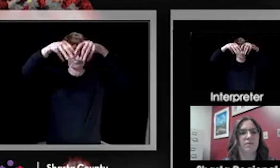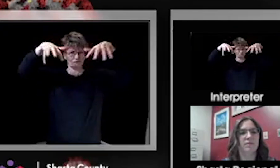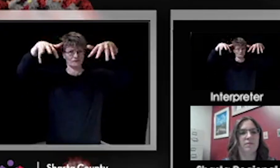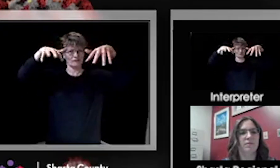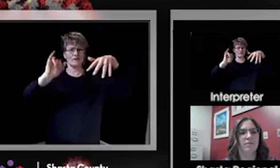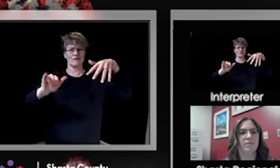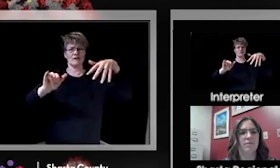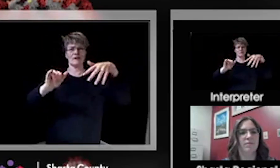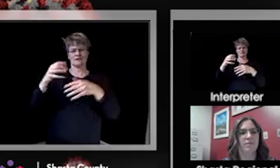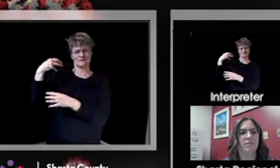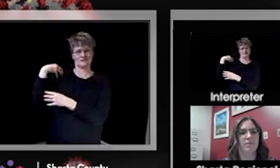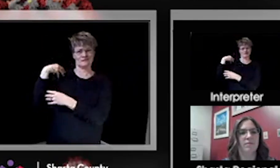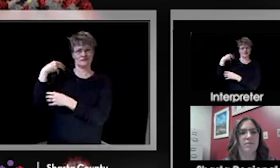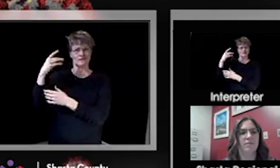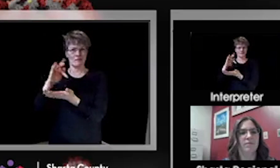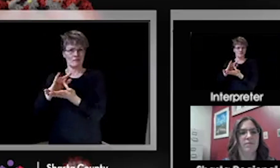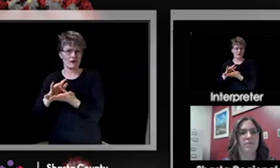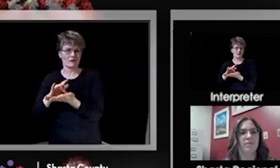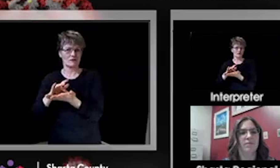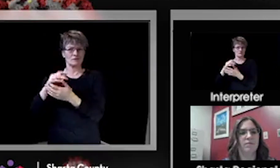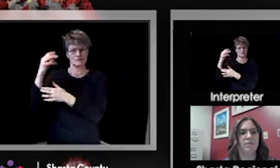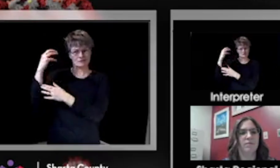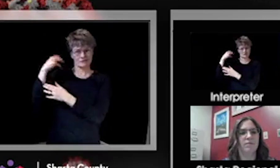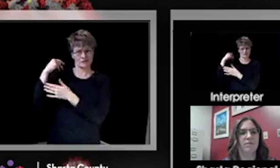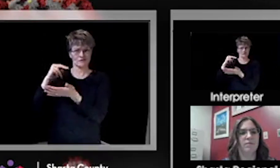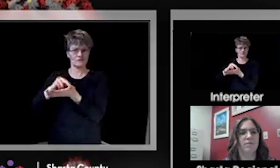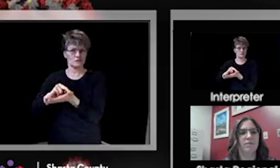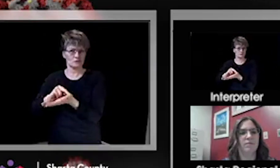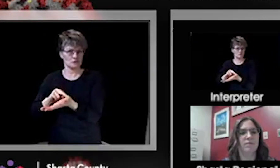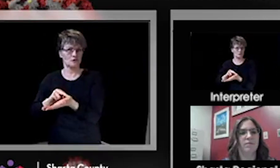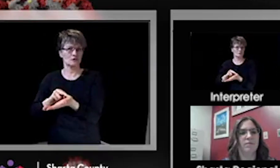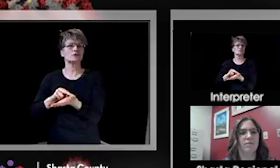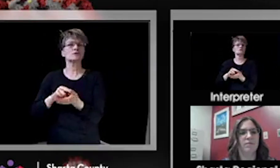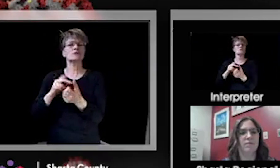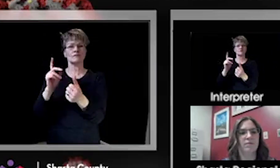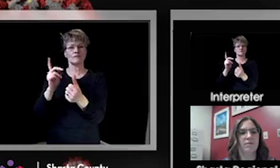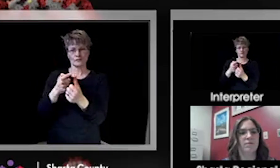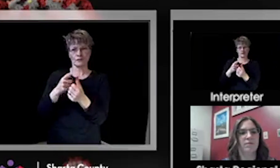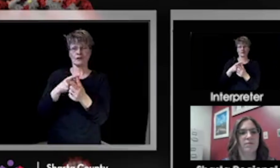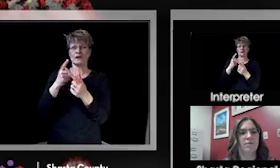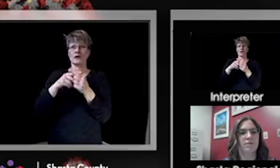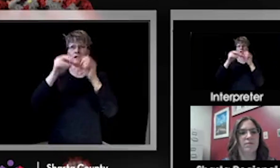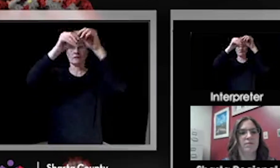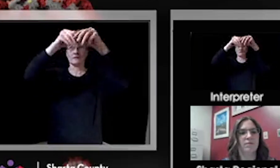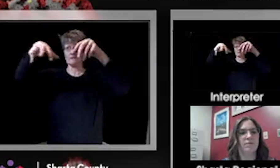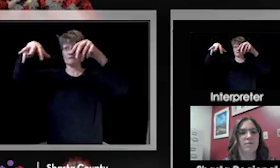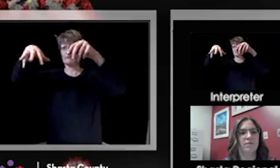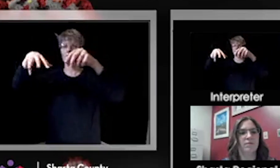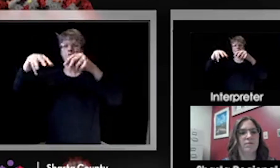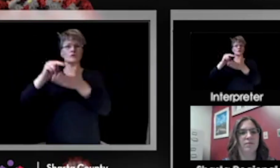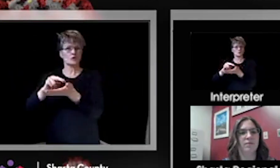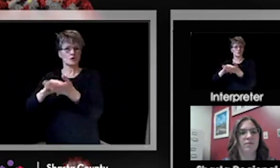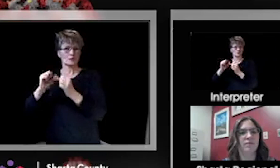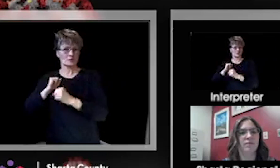Then they are going to want to make sure they have physicians and nursing staff, pharmacy